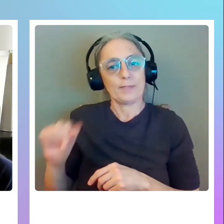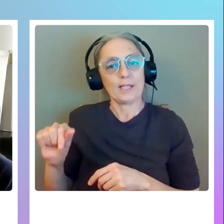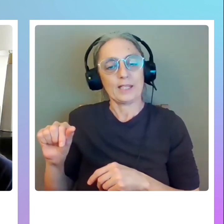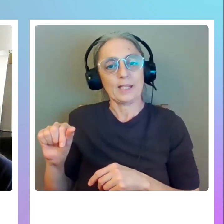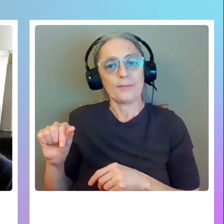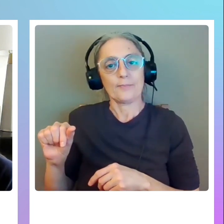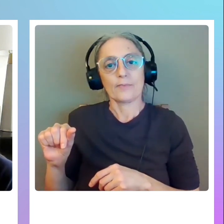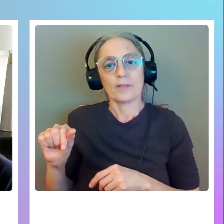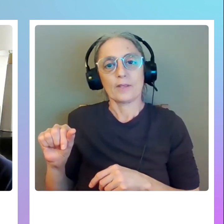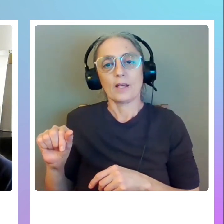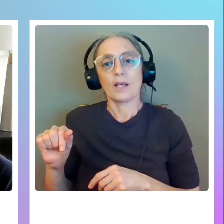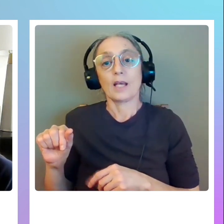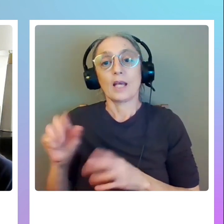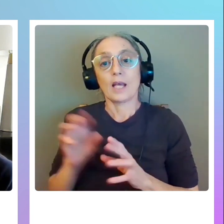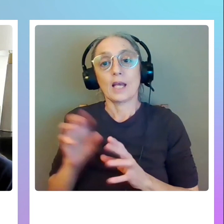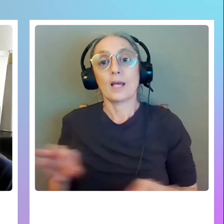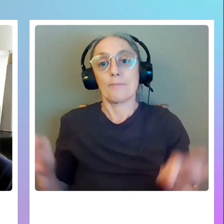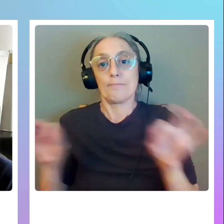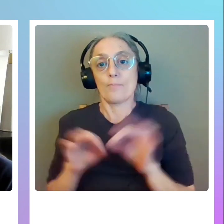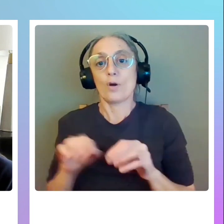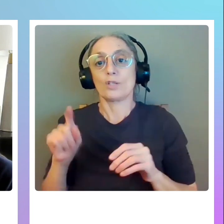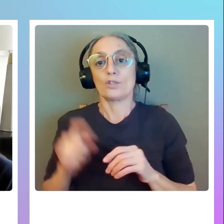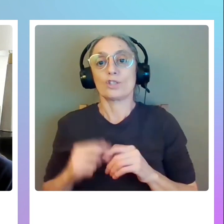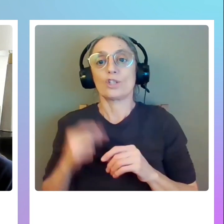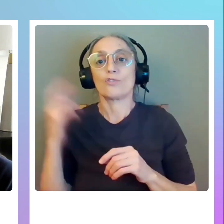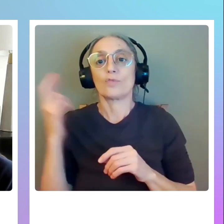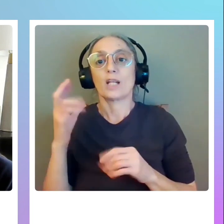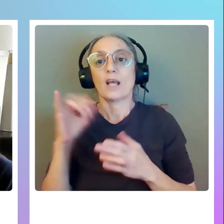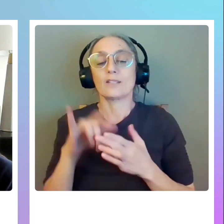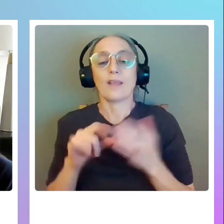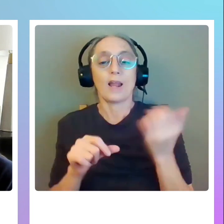it's important to realize that assistive technology